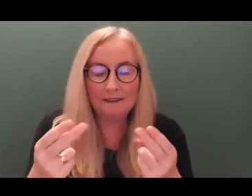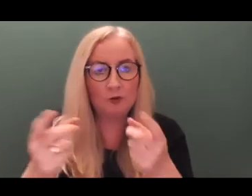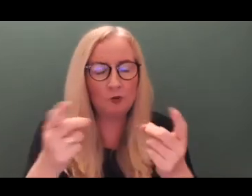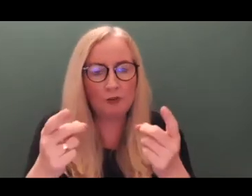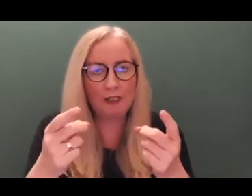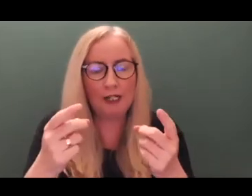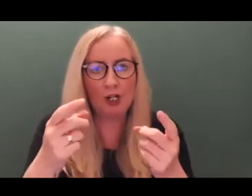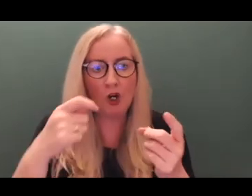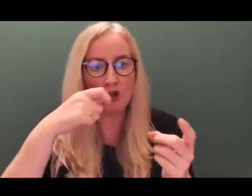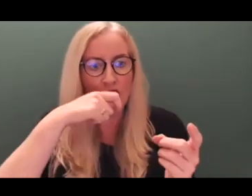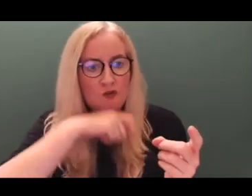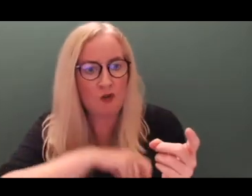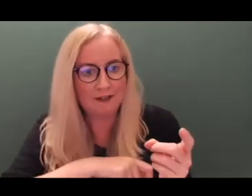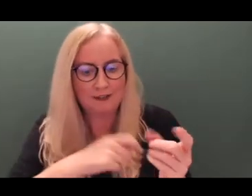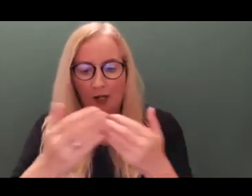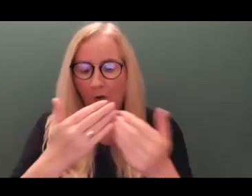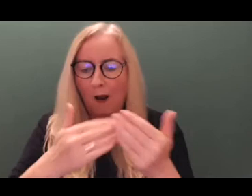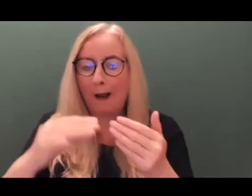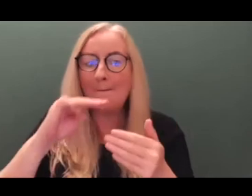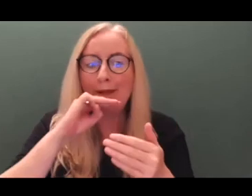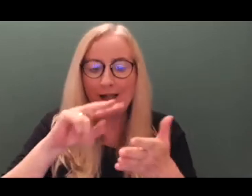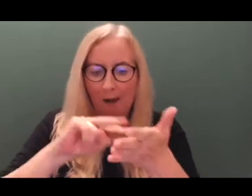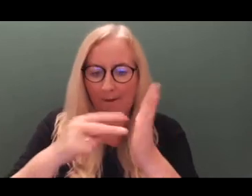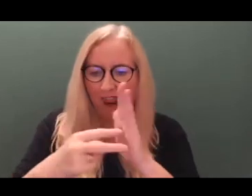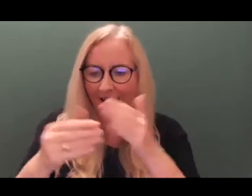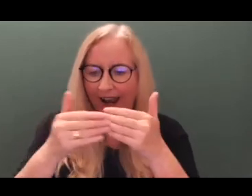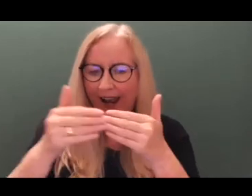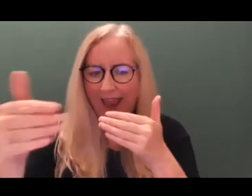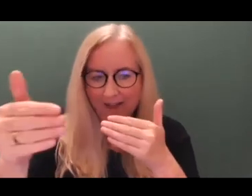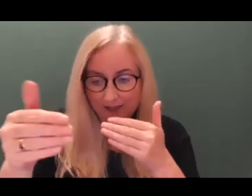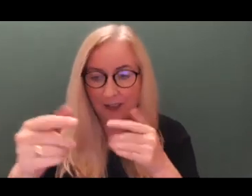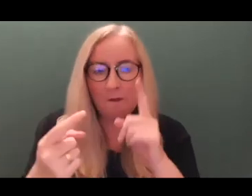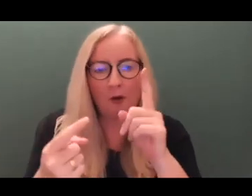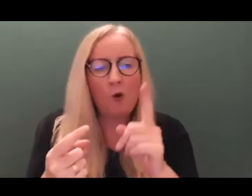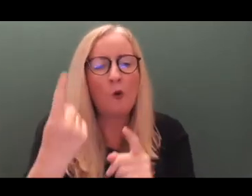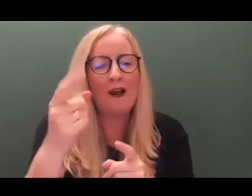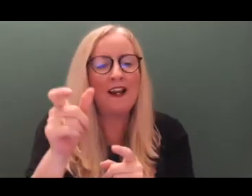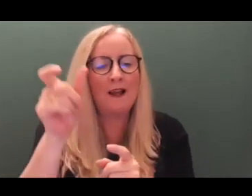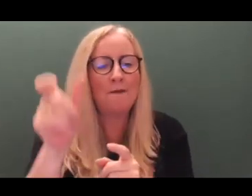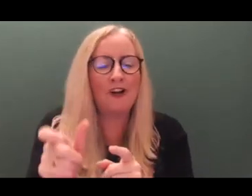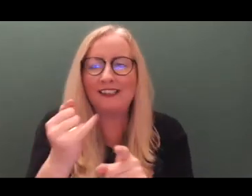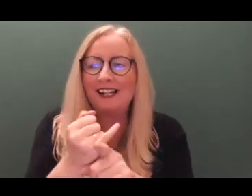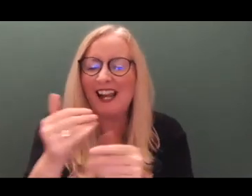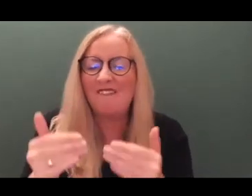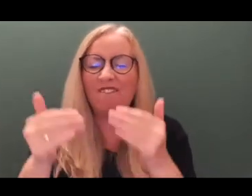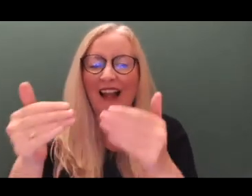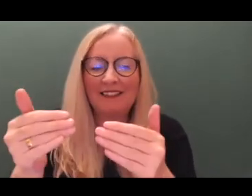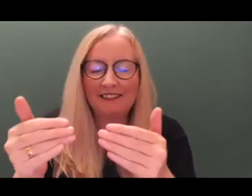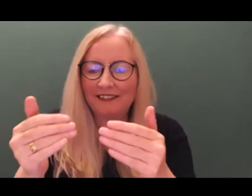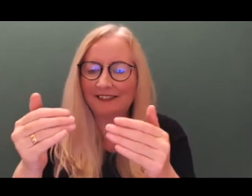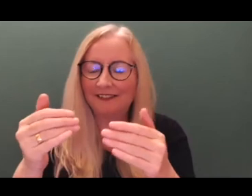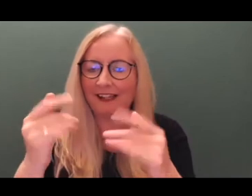what planning ahead means. One of the pieces in an advance healthcare directive is that you